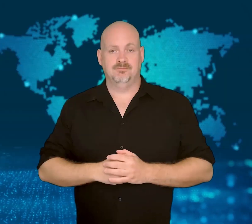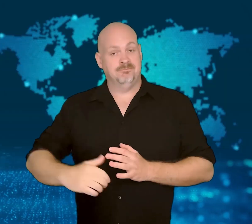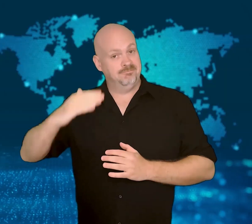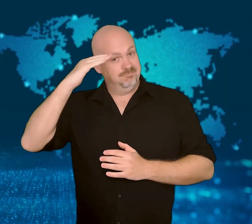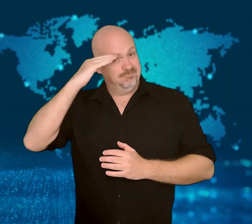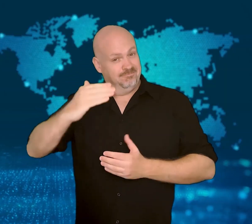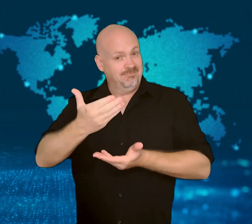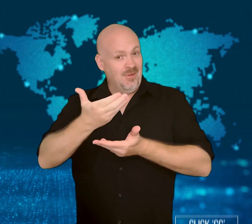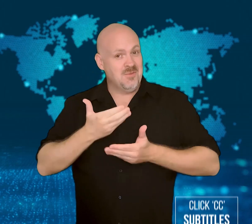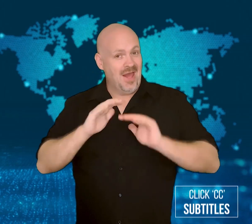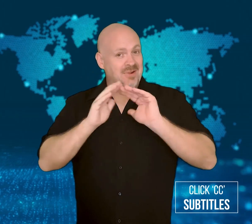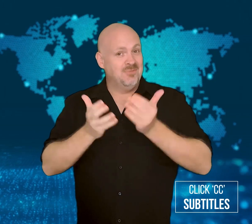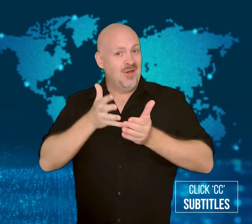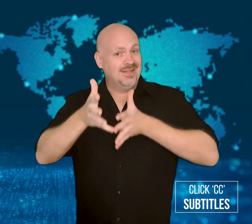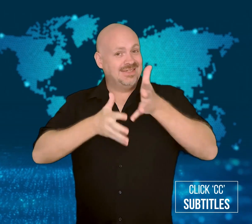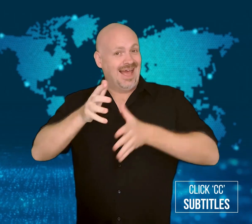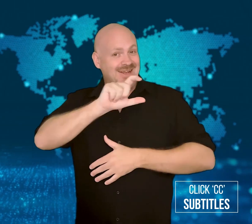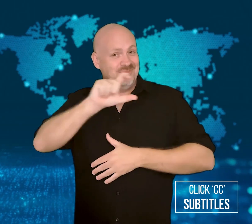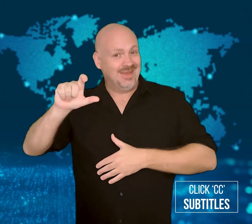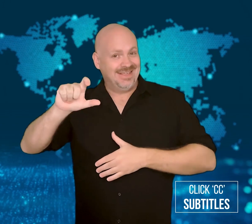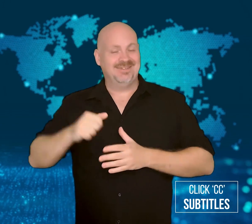Welcome to WorldSign Week!